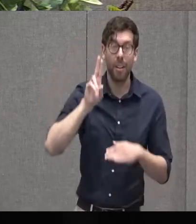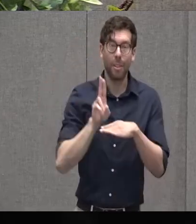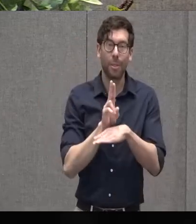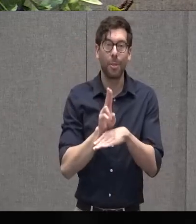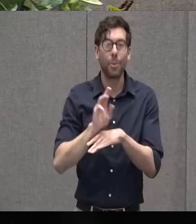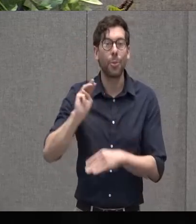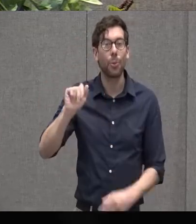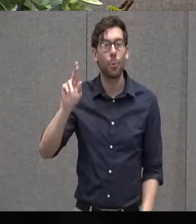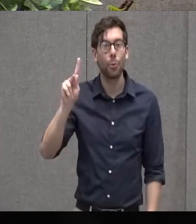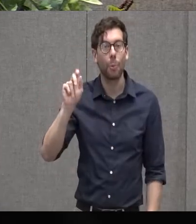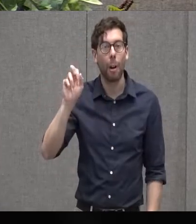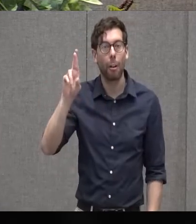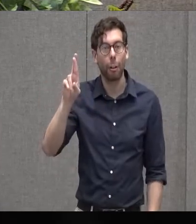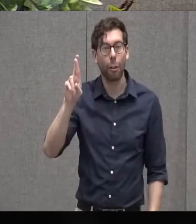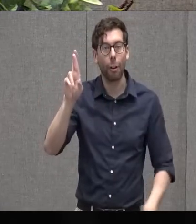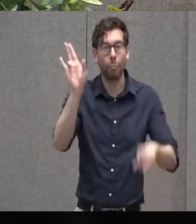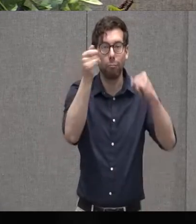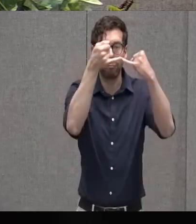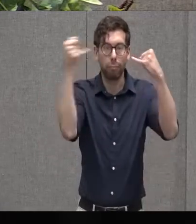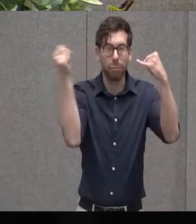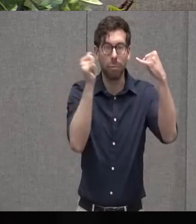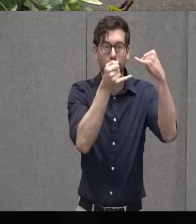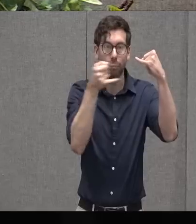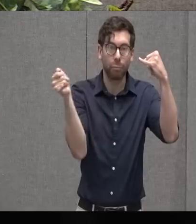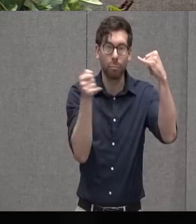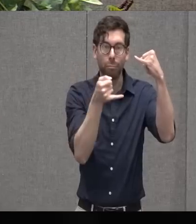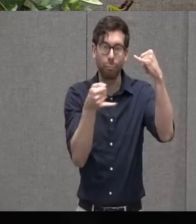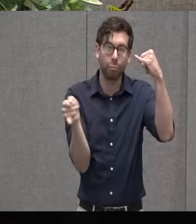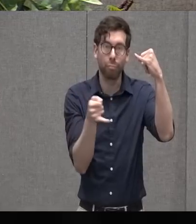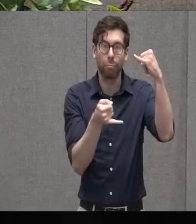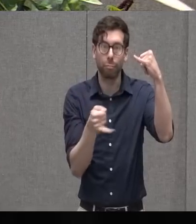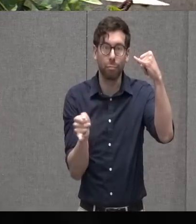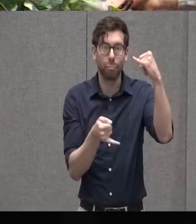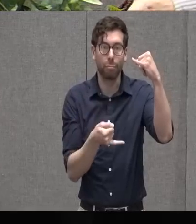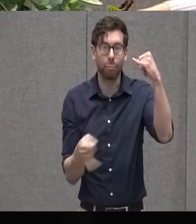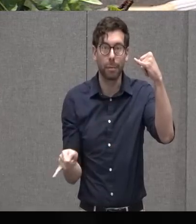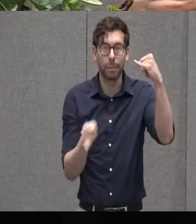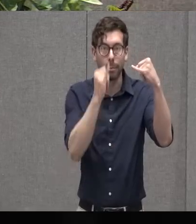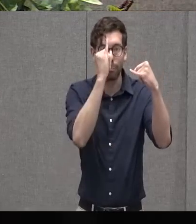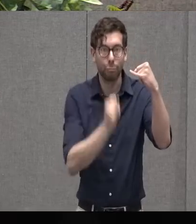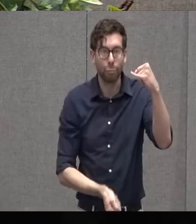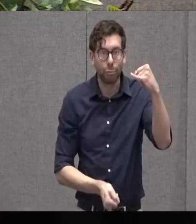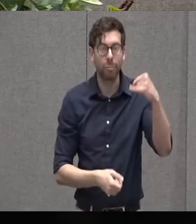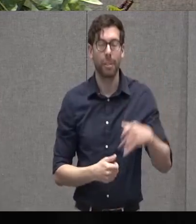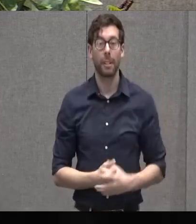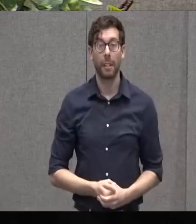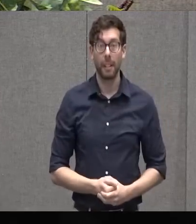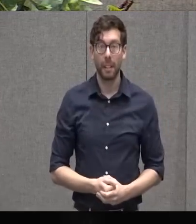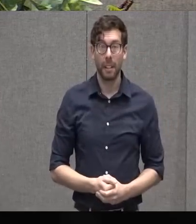to go ahead and draw some boundaries. Inside each of the rectangles,